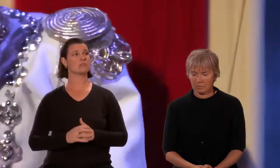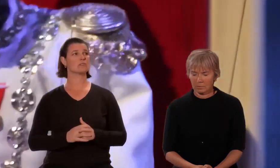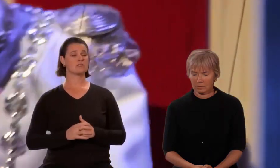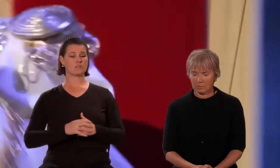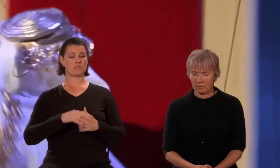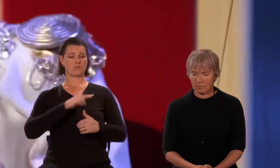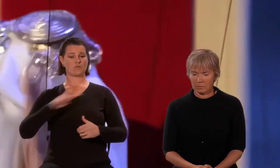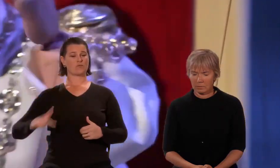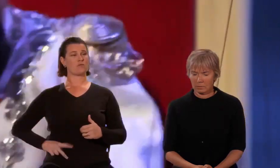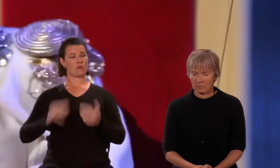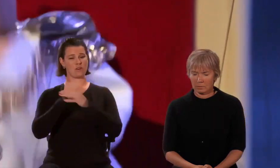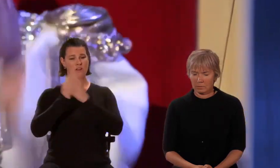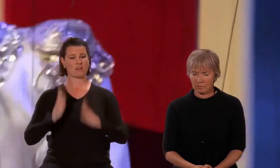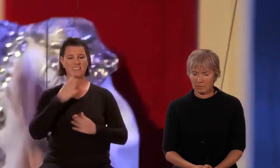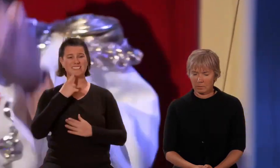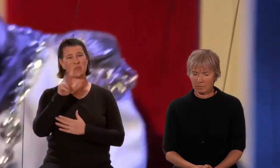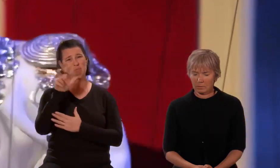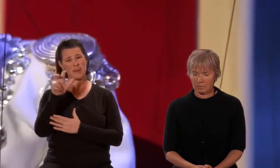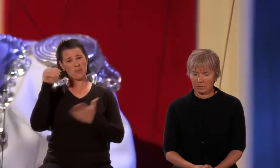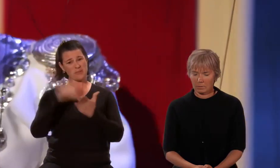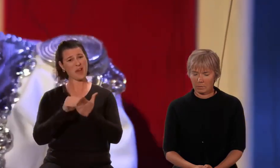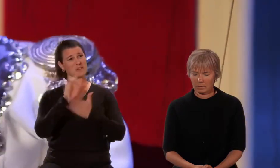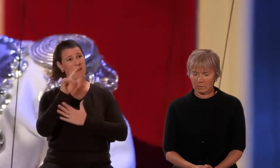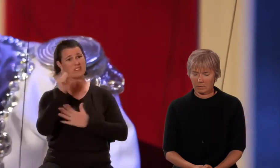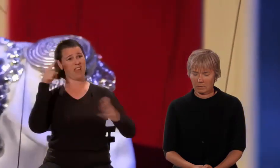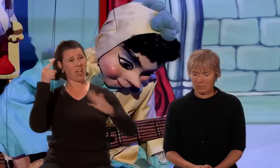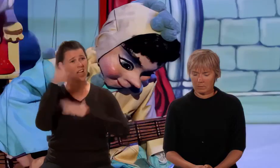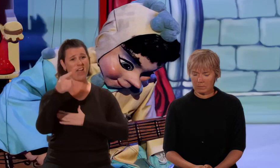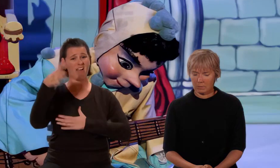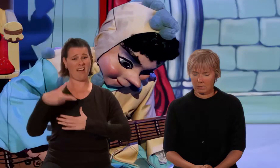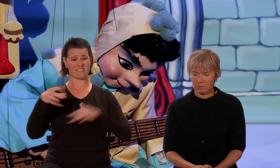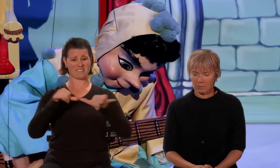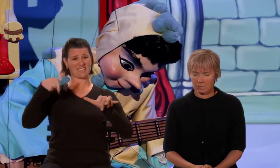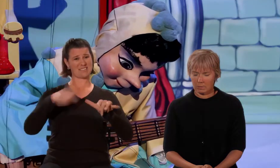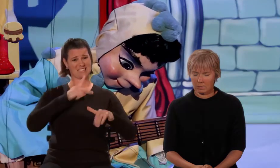it is 300,000 miles away and half the size of this kingdom.